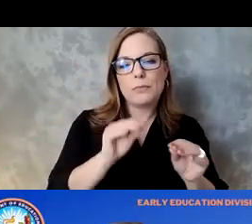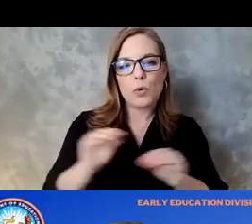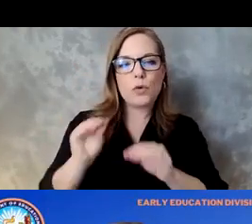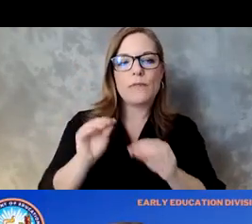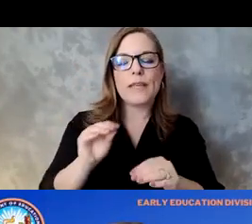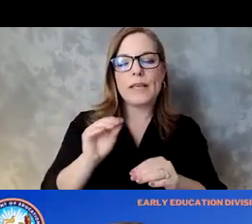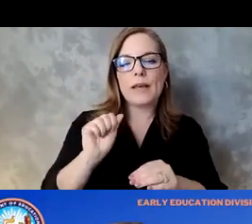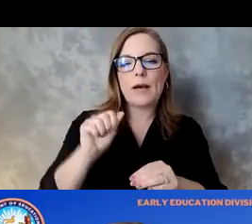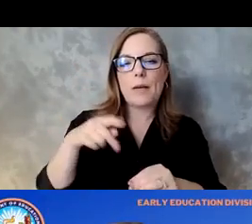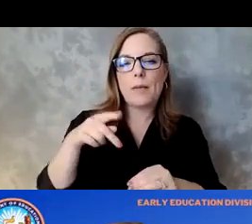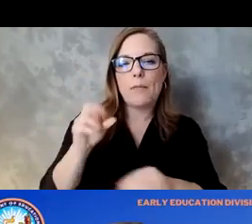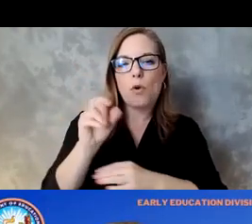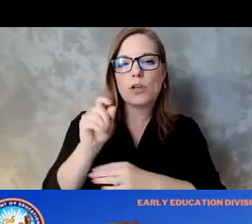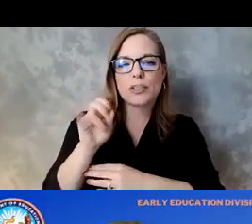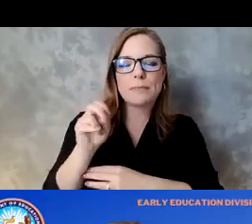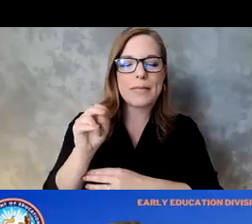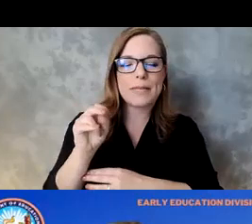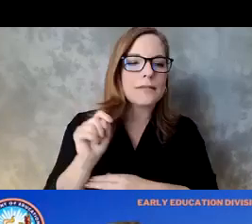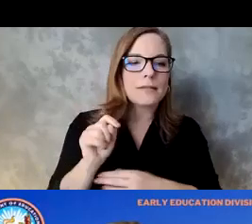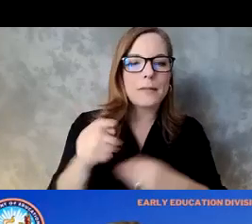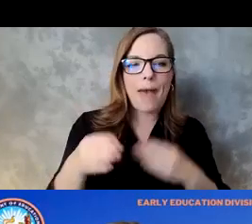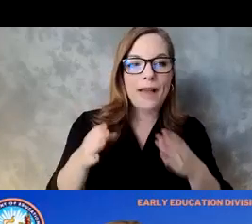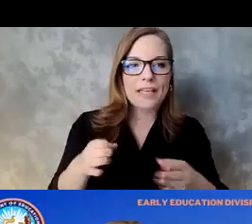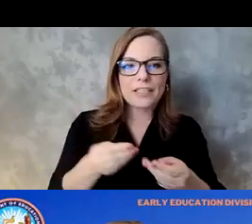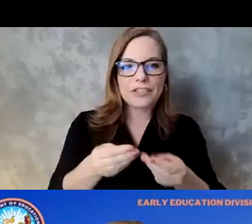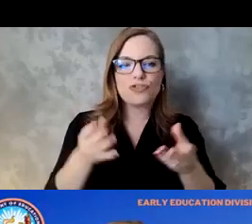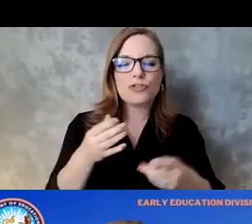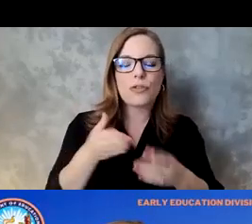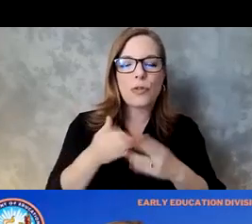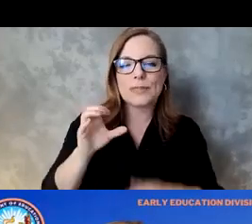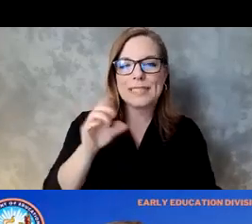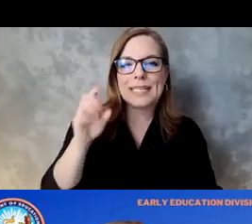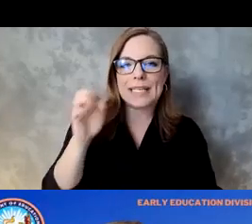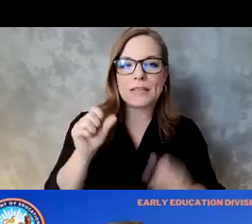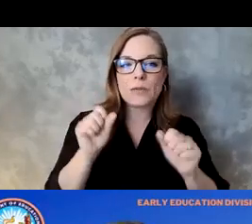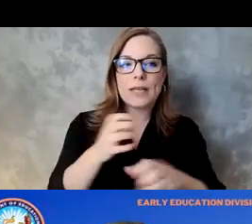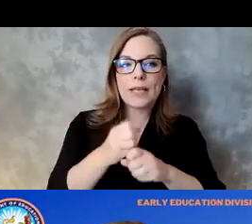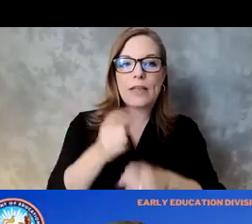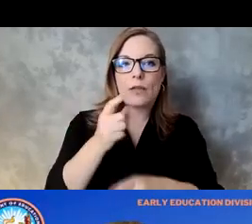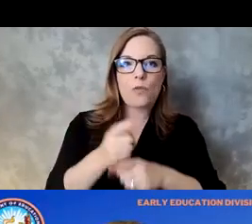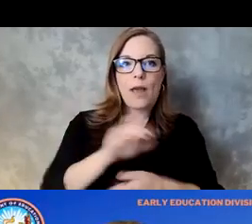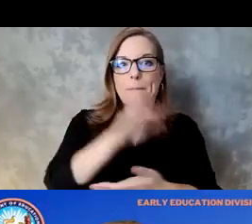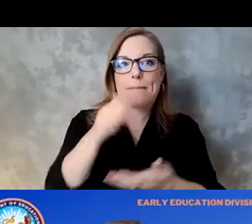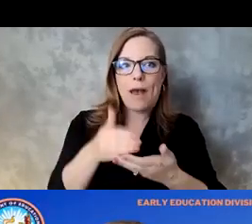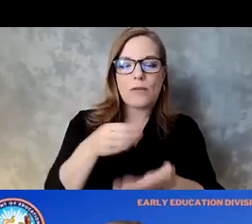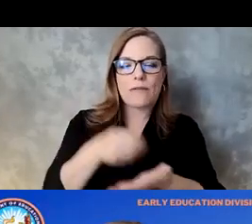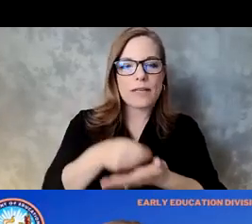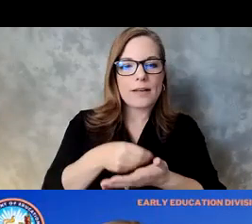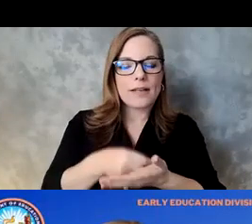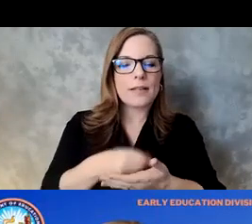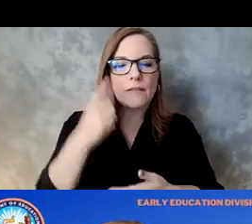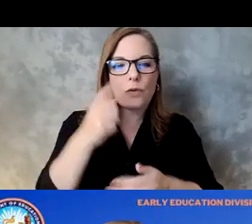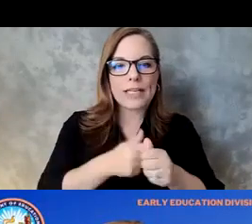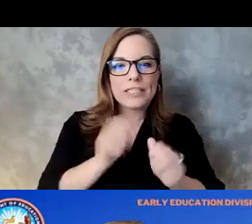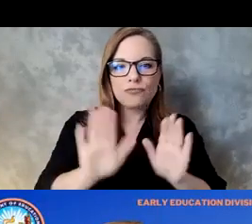so that LEAs can get the right amount of funding. So the allocations have changed slightly not